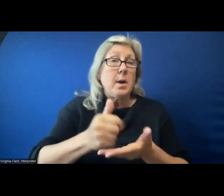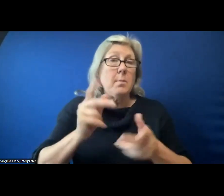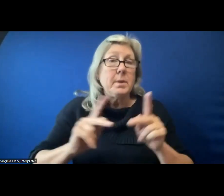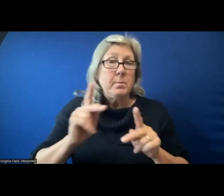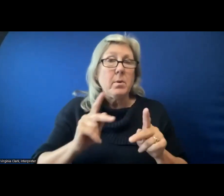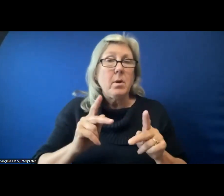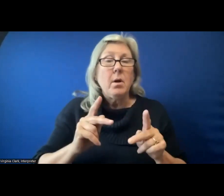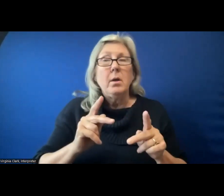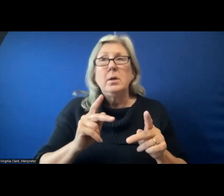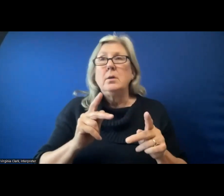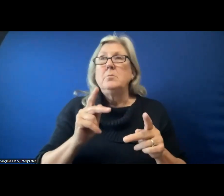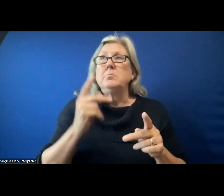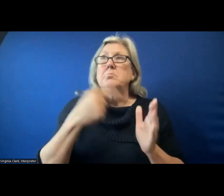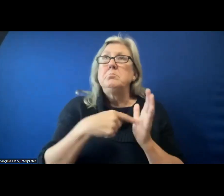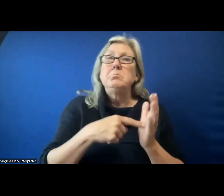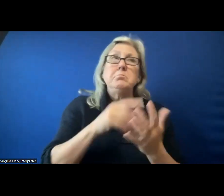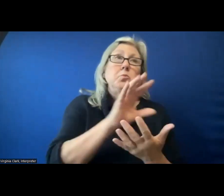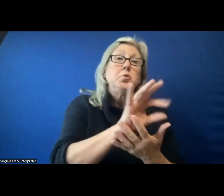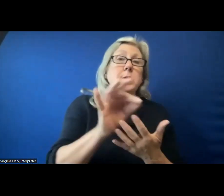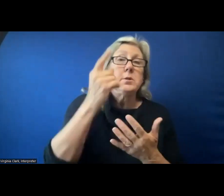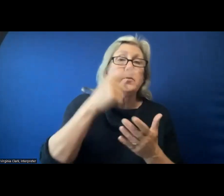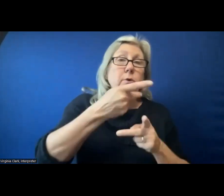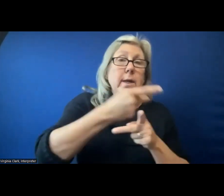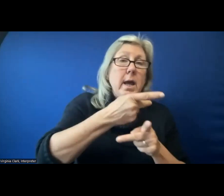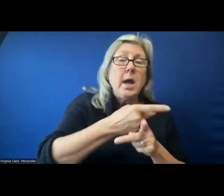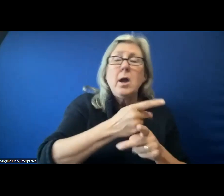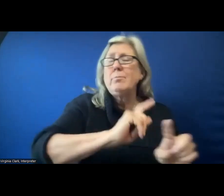they range from choices for care to there's all sorts of them.